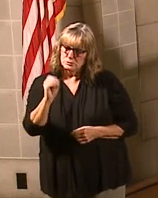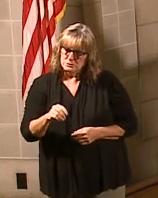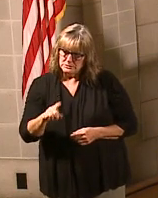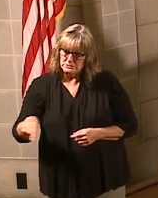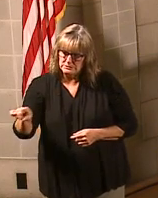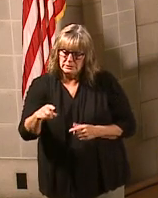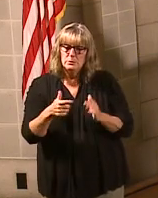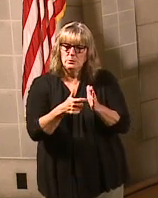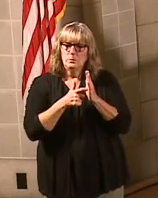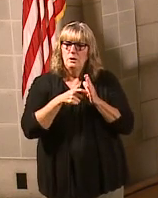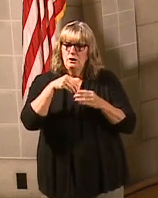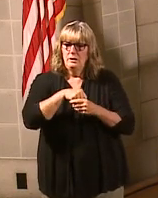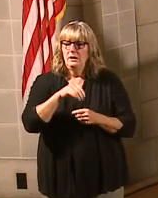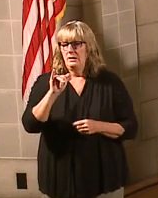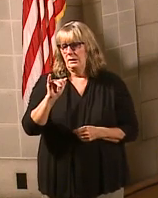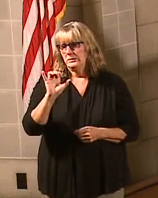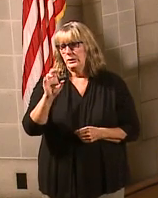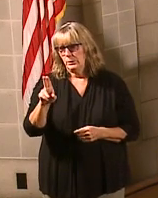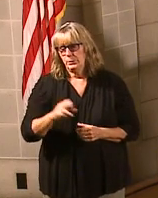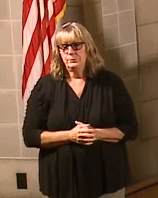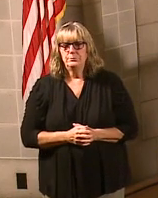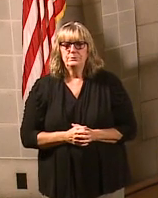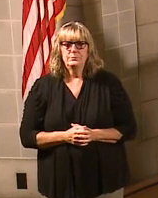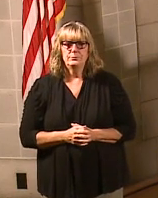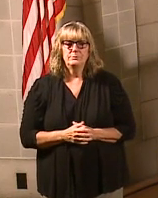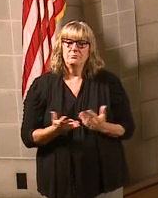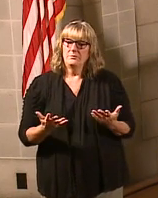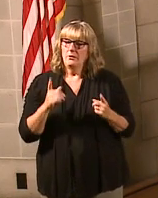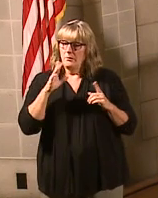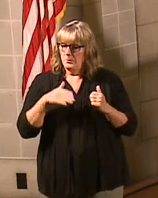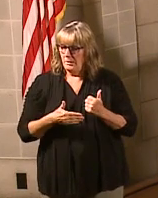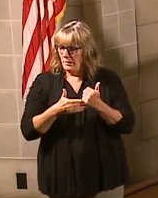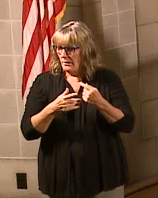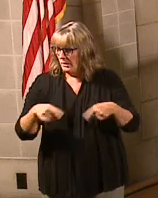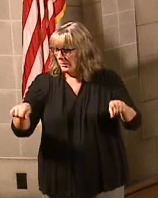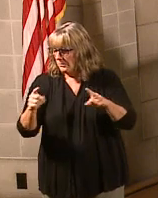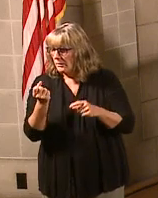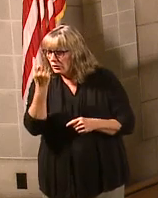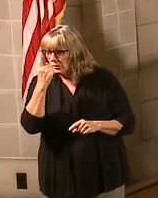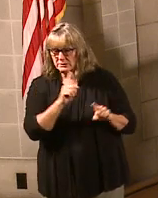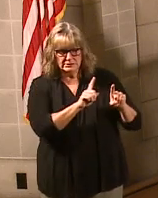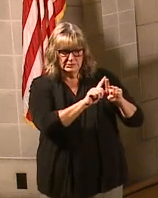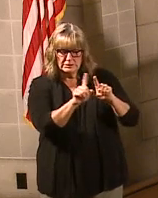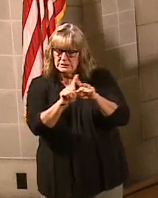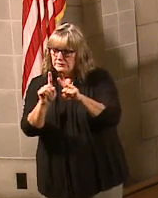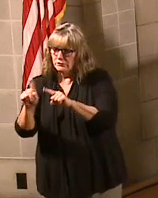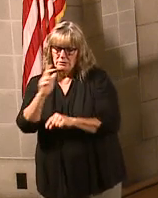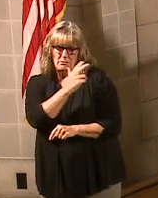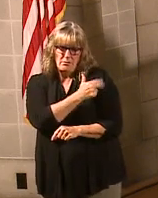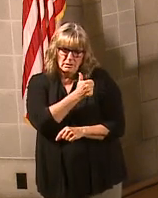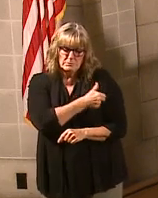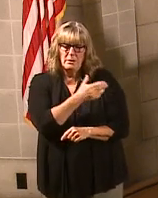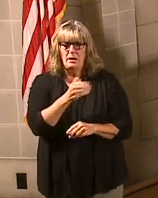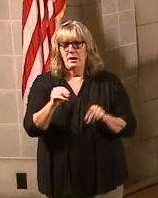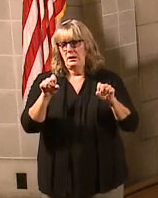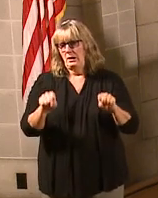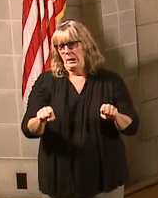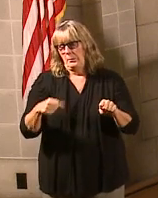DEVELOP MISC A FEW WEEKS LATER AND REQUIRE HOSPITALIZATION WITH ABOUT 46 PERCENT OF THOSE CASES